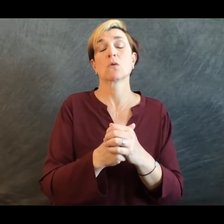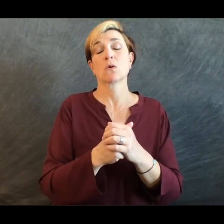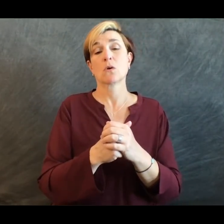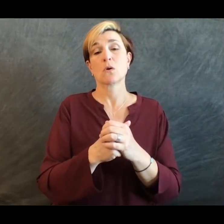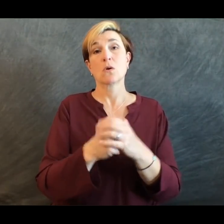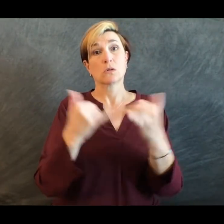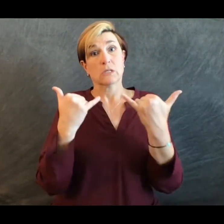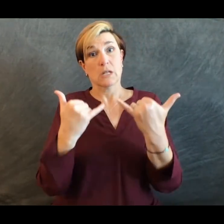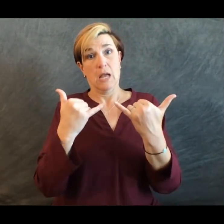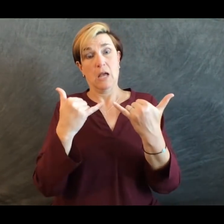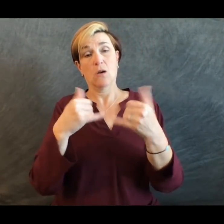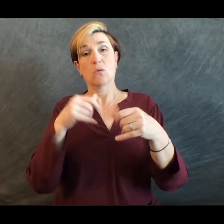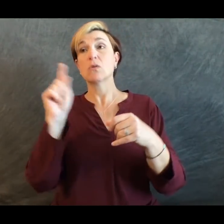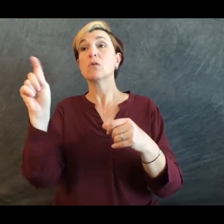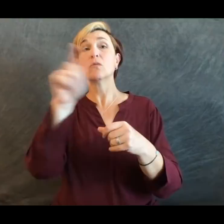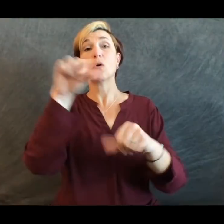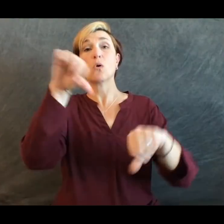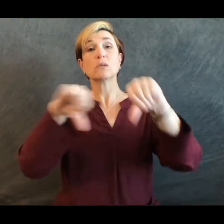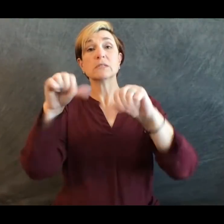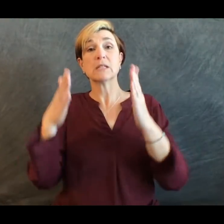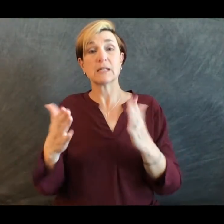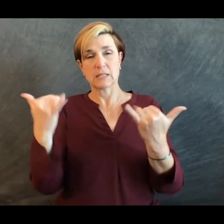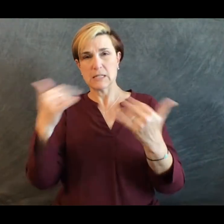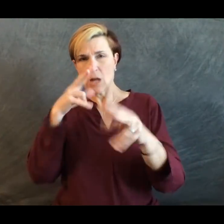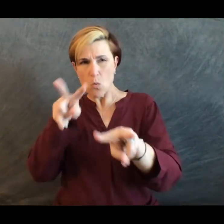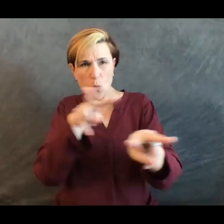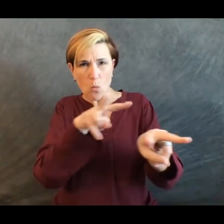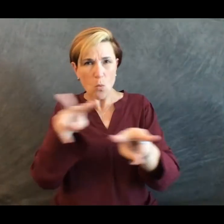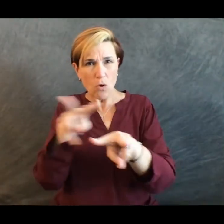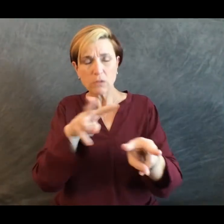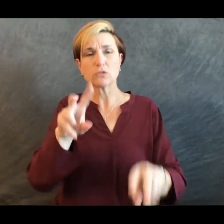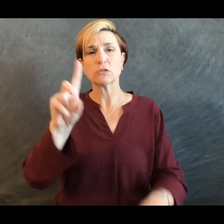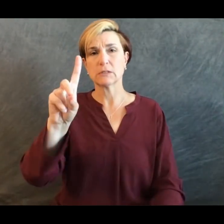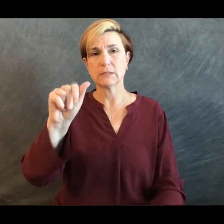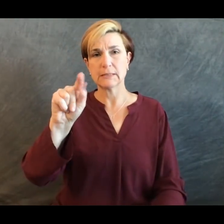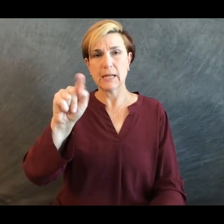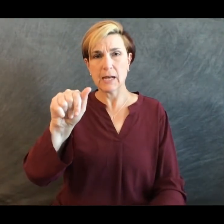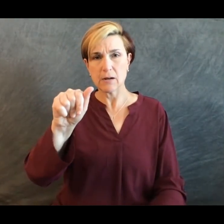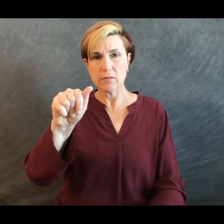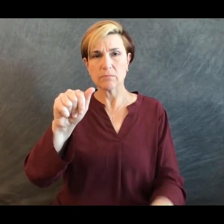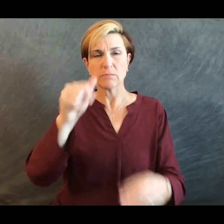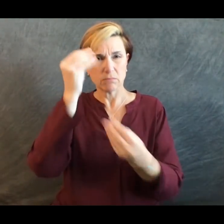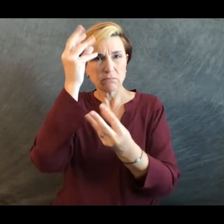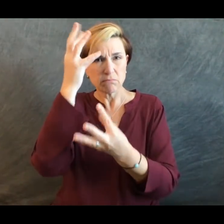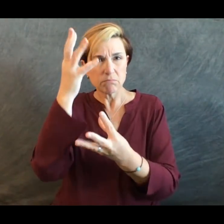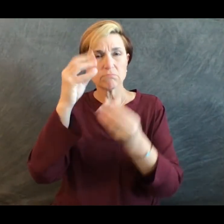having to do with the topic that we're here to discuss in the midst of grief